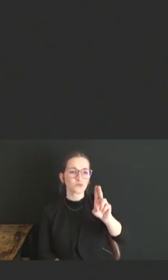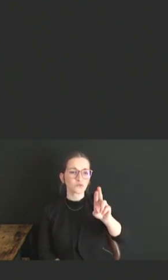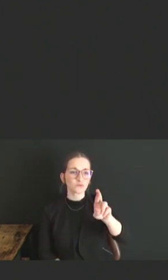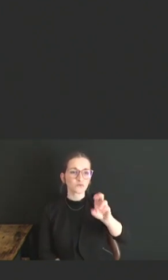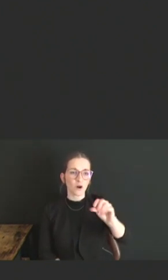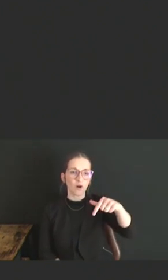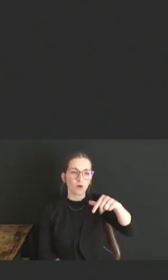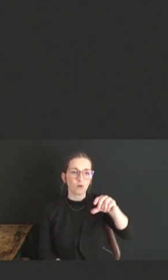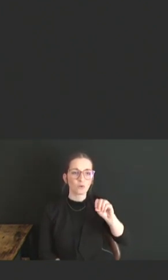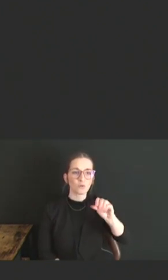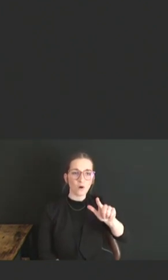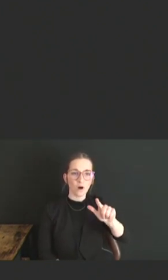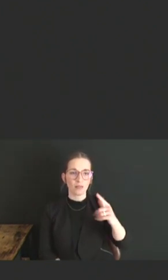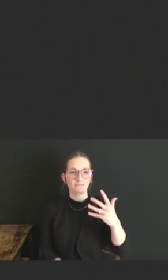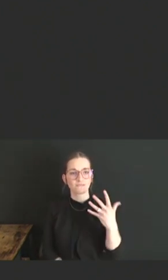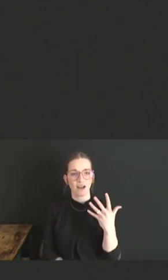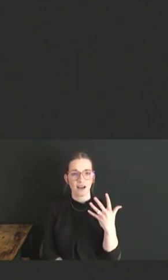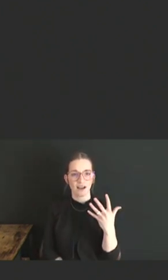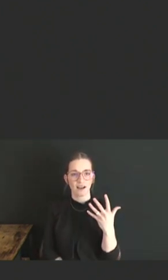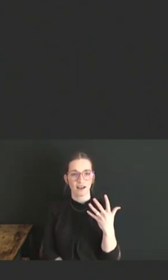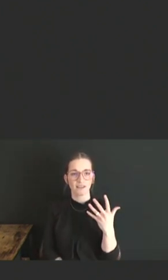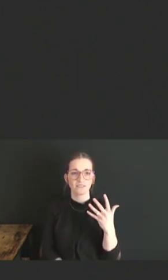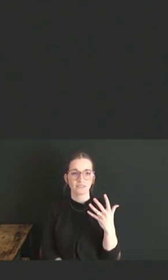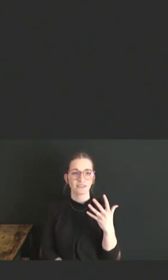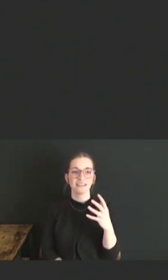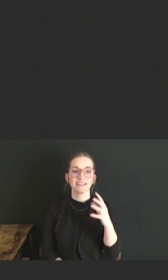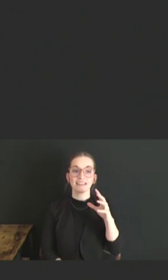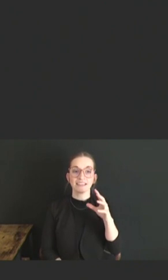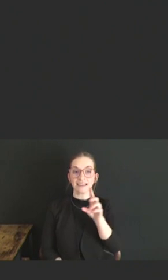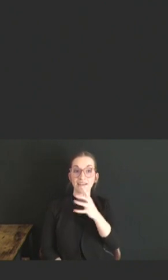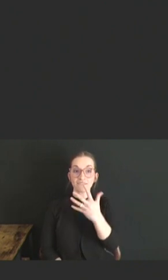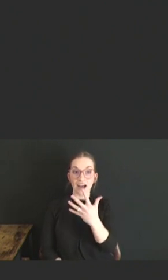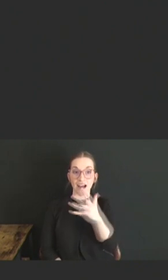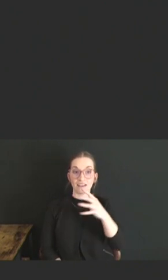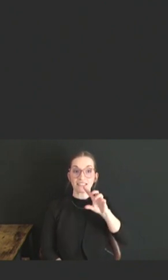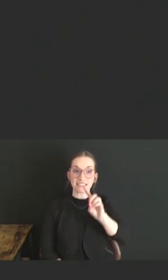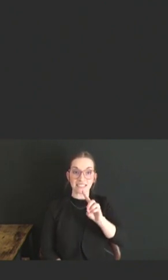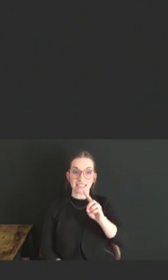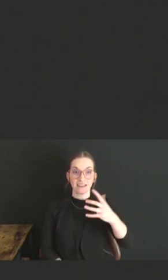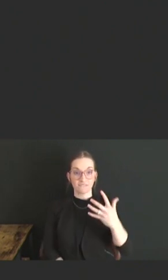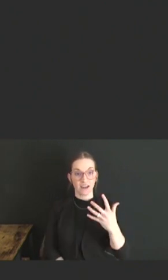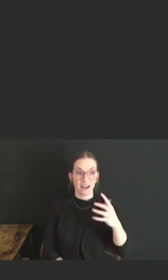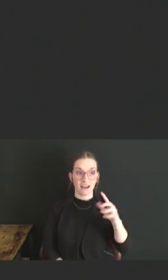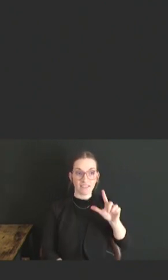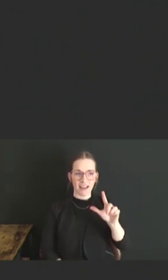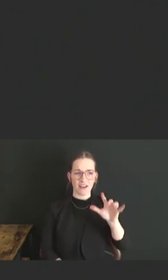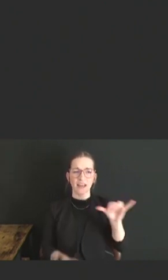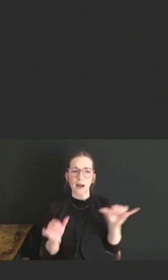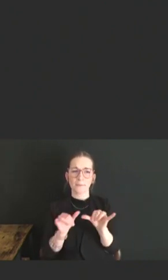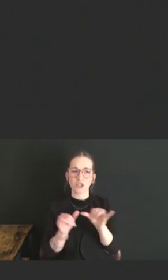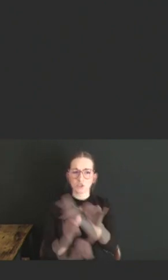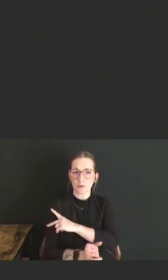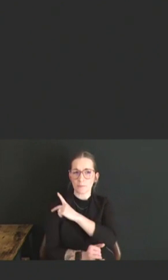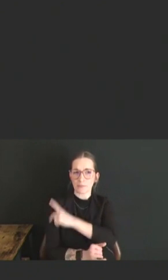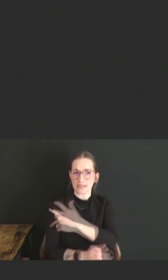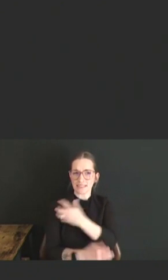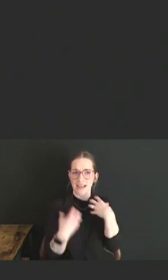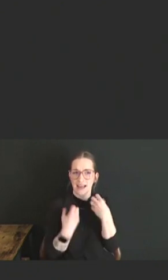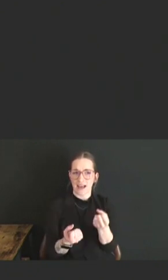5D-5L measurement of patient health related quality of life was used. The EuroQol